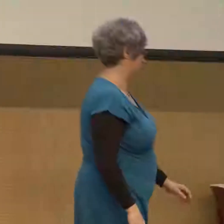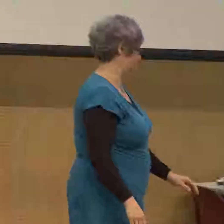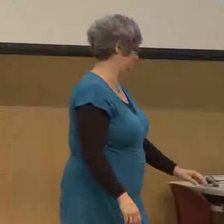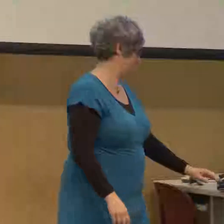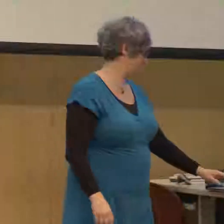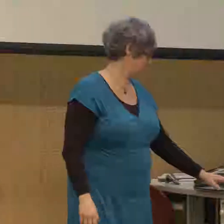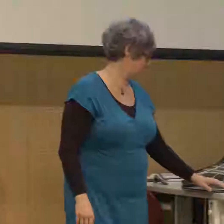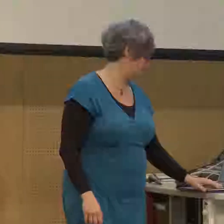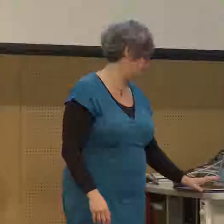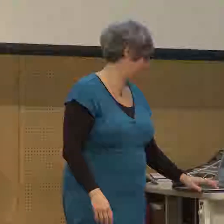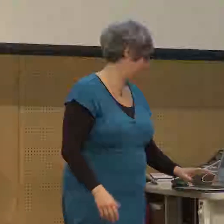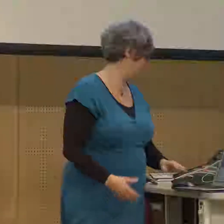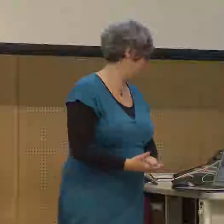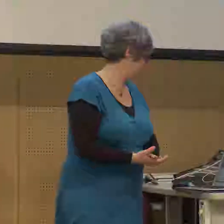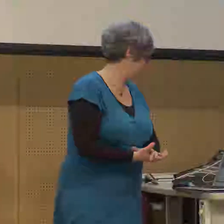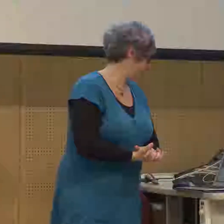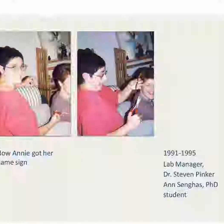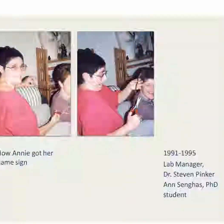I hadn't made that connection just yet.